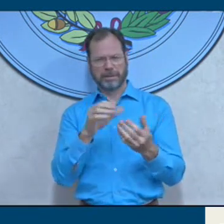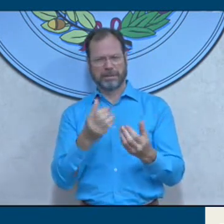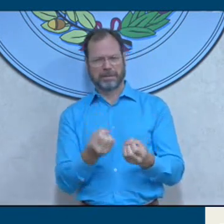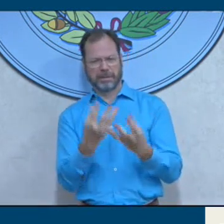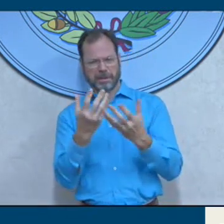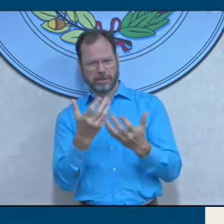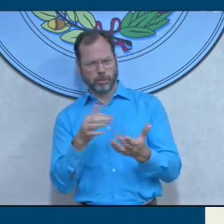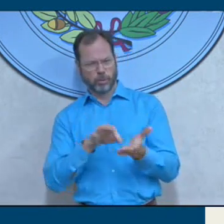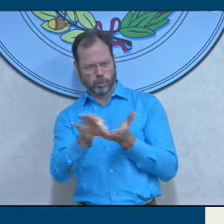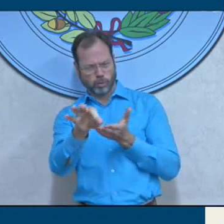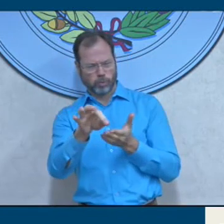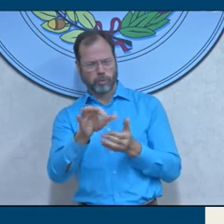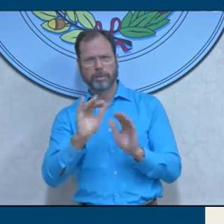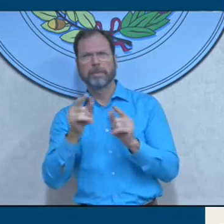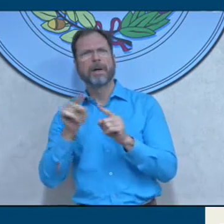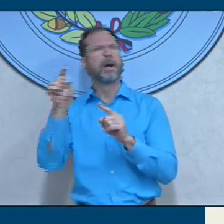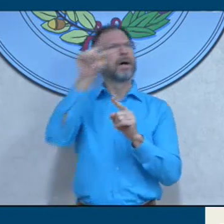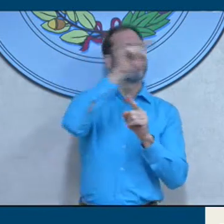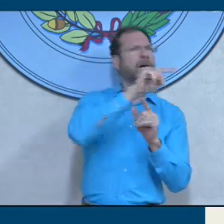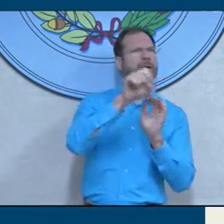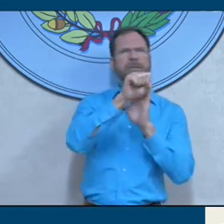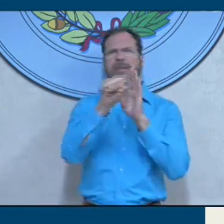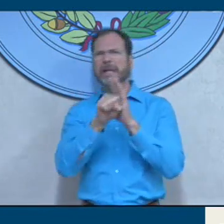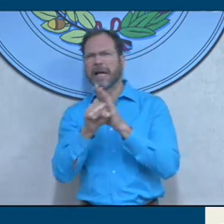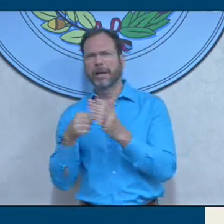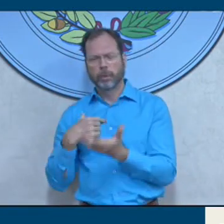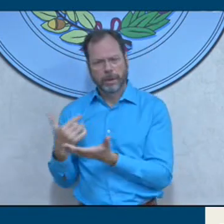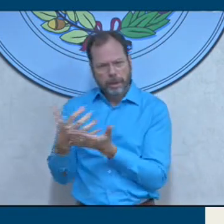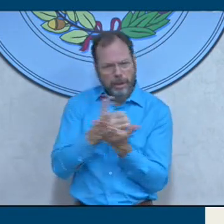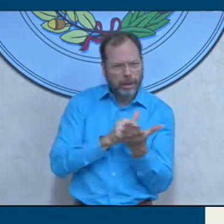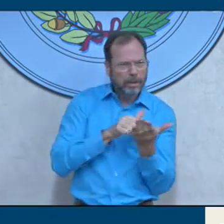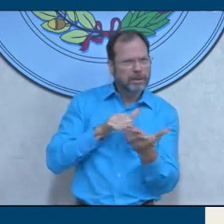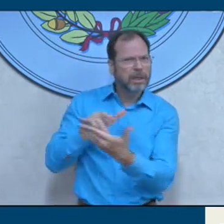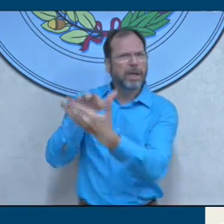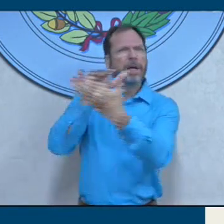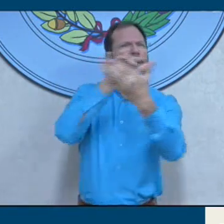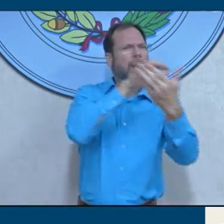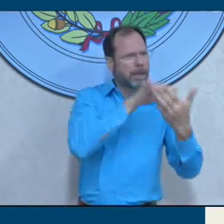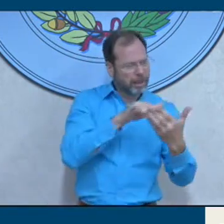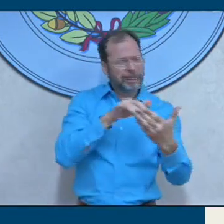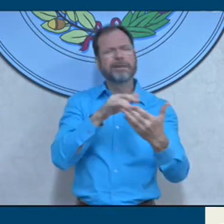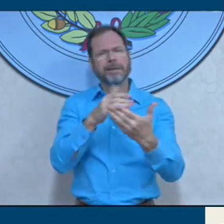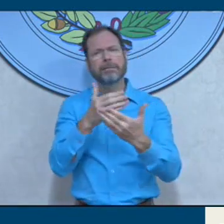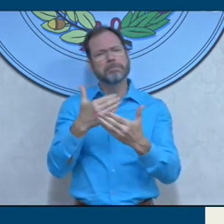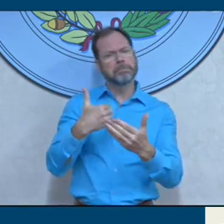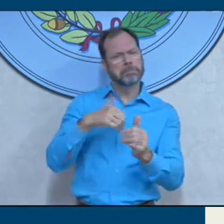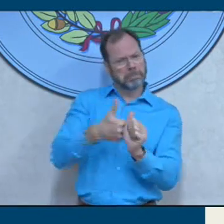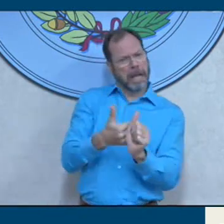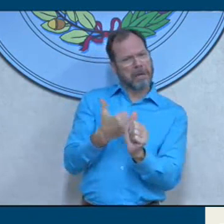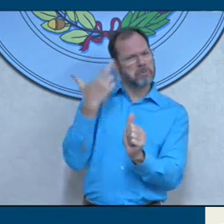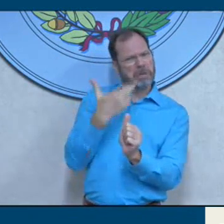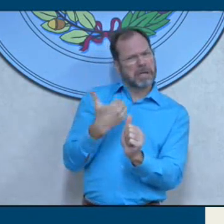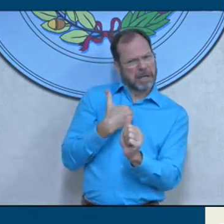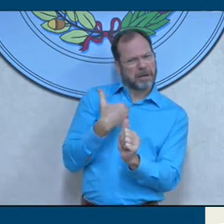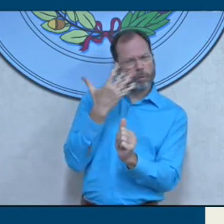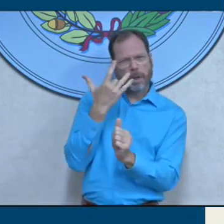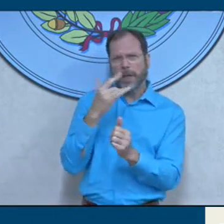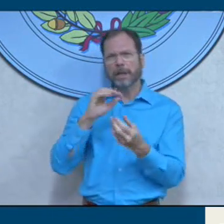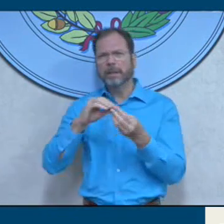TODAY'S NUMBERS GOING TO BE 2,622. SO AS AS WE LOOK AT THIS NUMBER. WE LOOK AT COUNTIES AROUND THE STATE AND WE WOULD LOOK AT INFORMATION